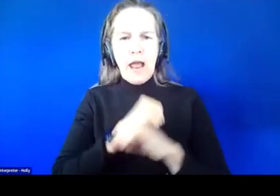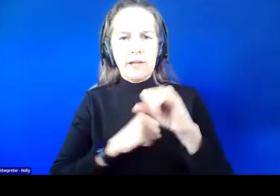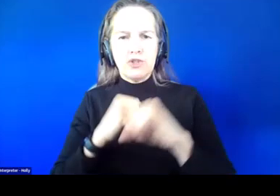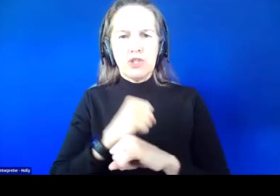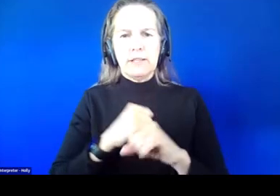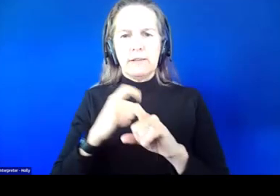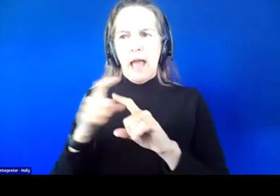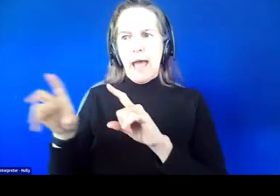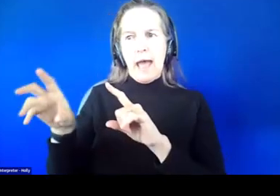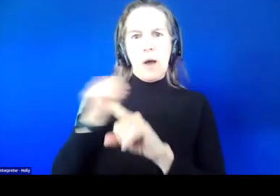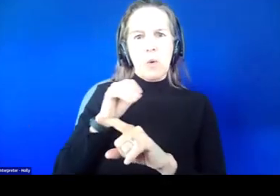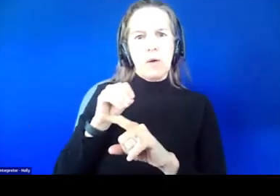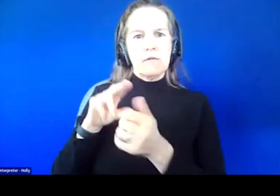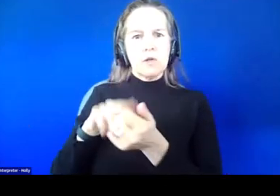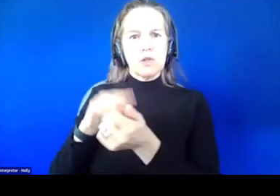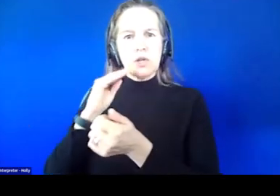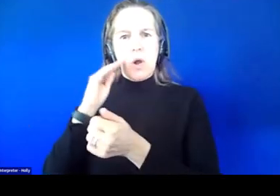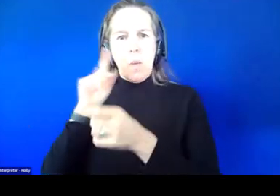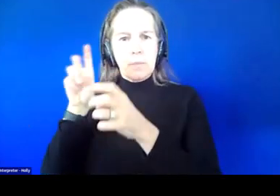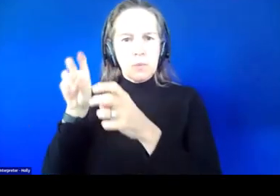and community-based settings. Next slide, please.